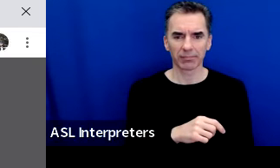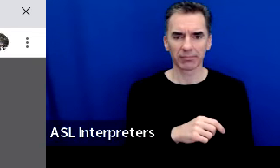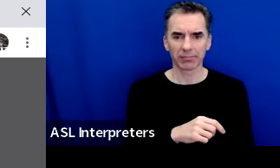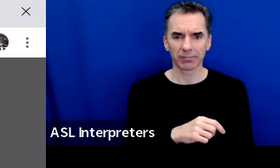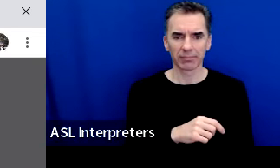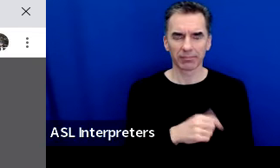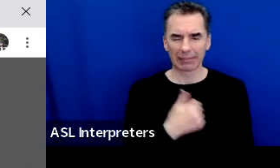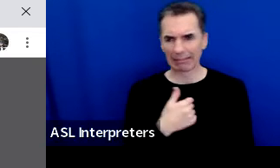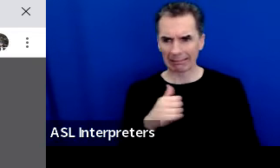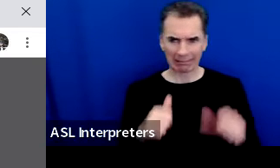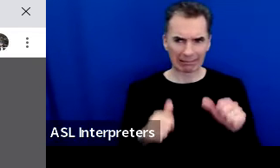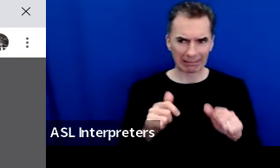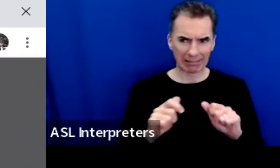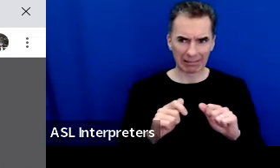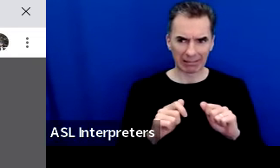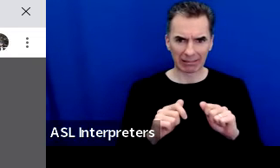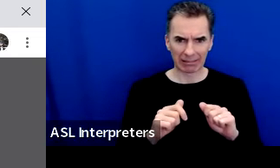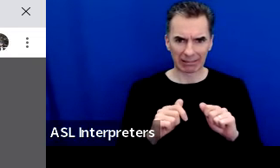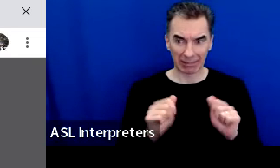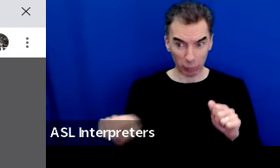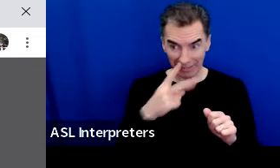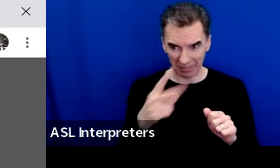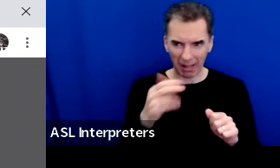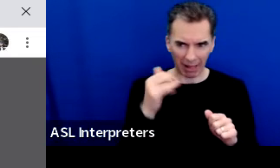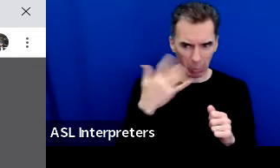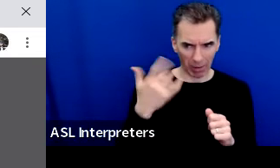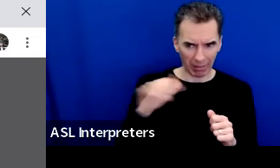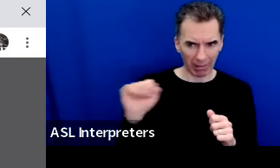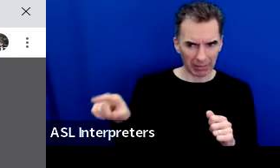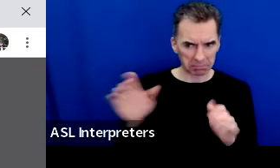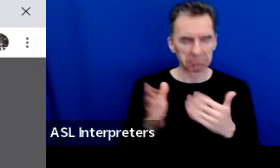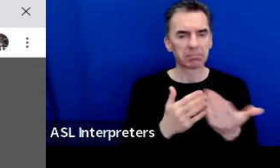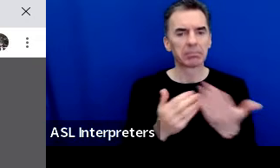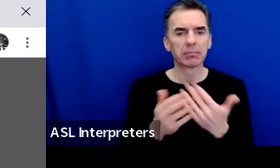That, to me, is a pop up, but I guess it's not. So then it has all the problems